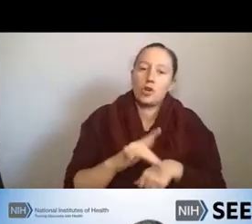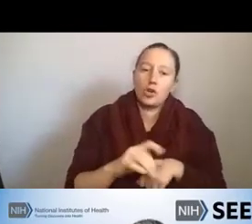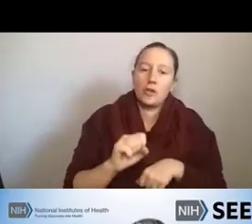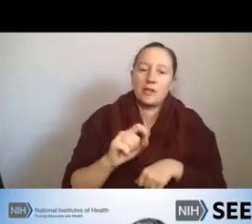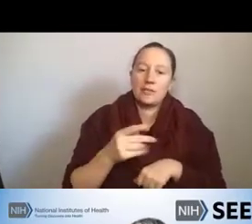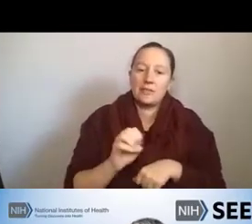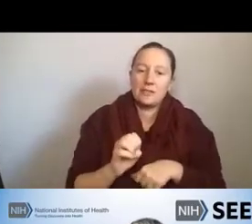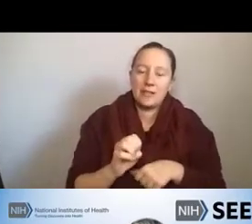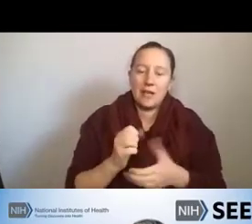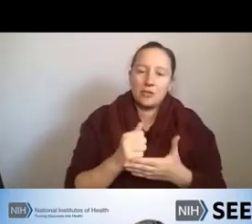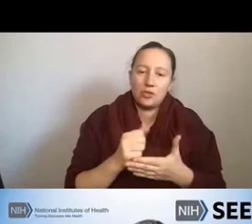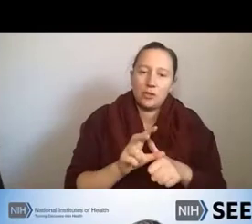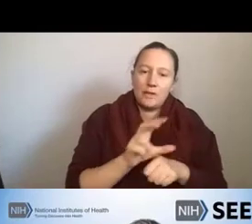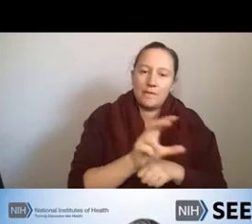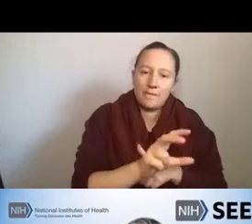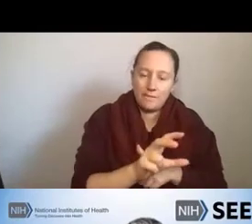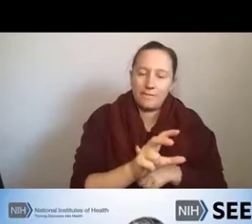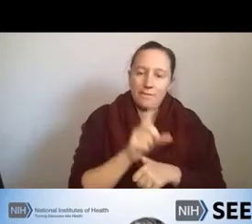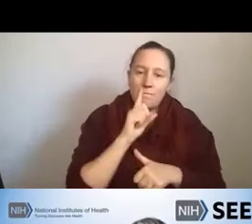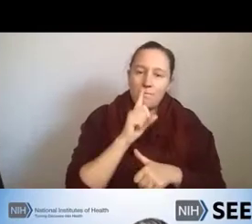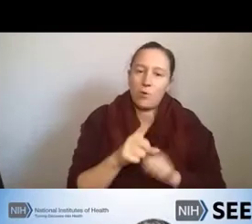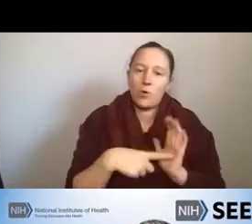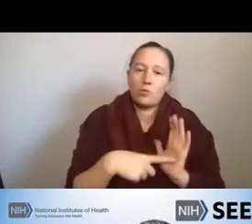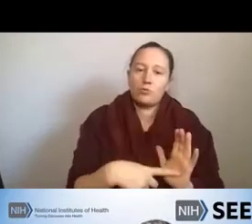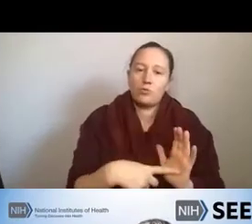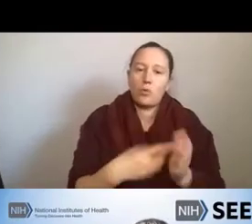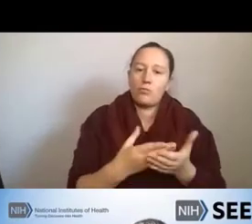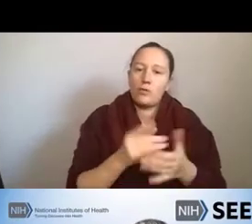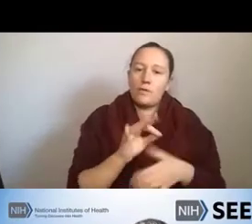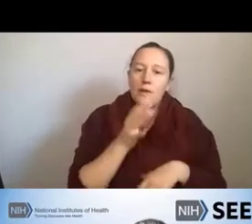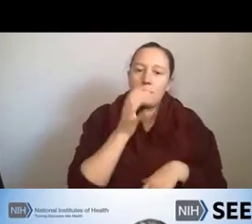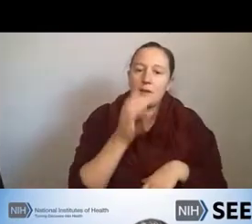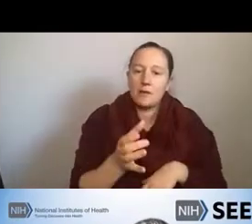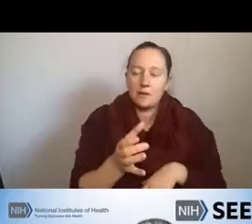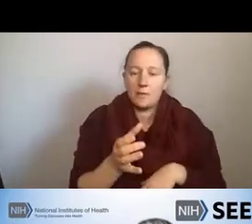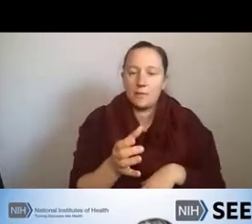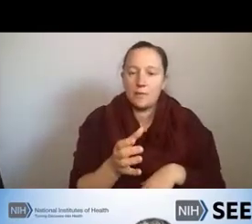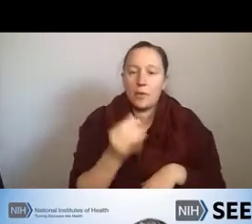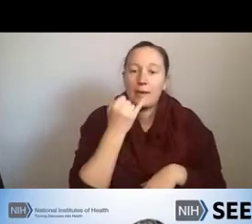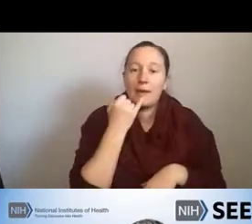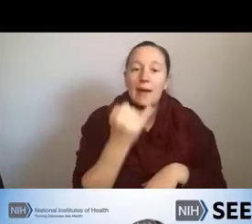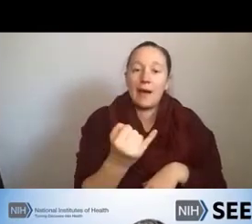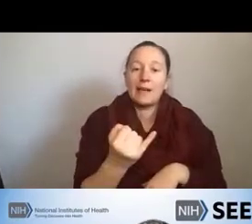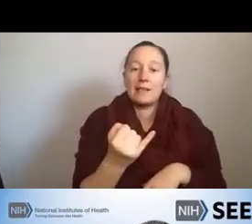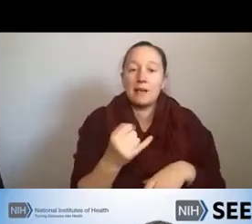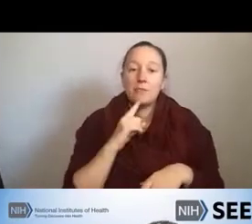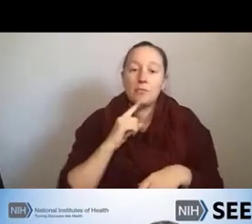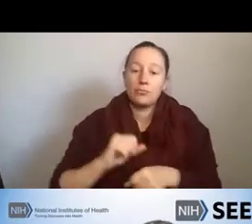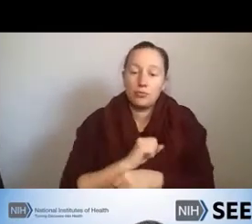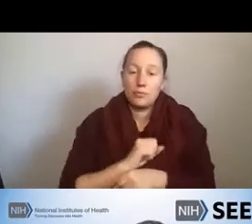funding to demonstrate the proof of concepts to do so that your idea does have merit to convert it